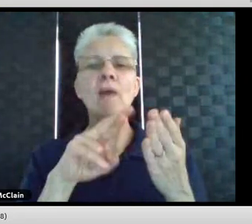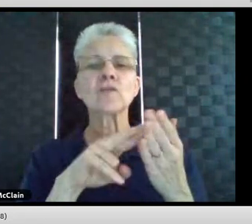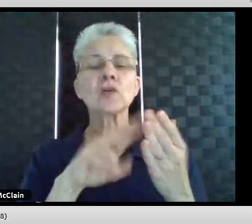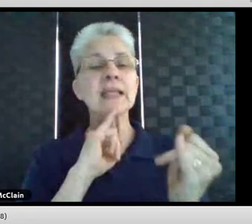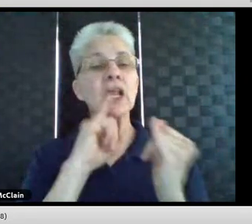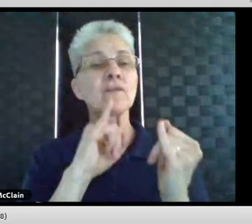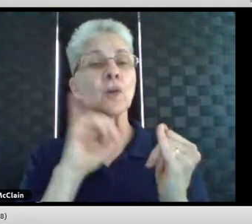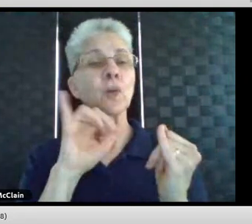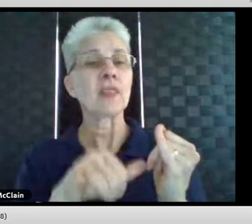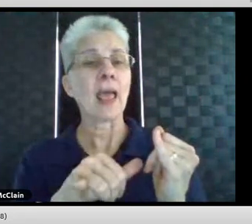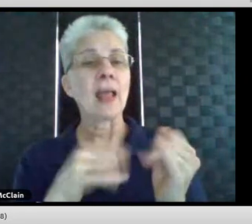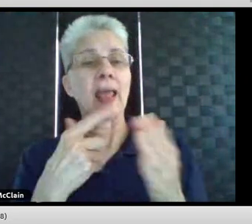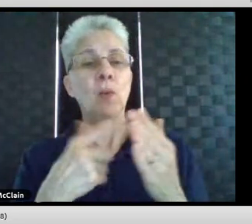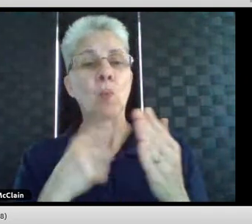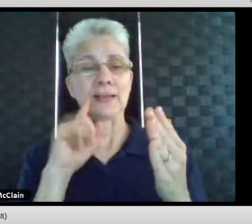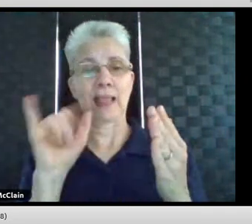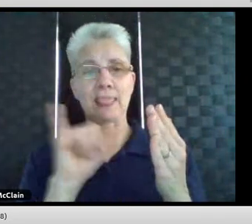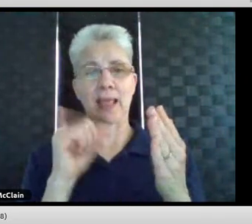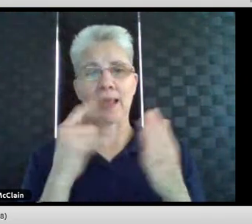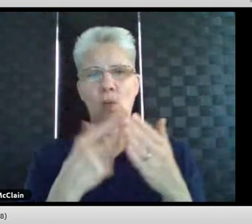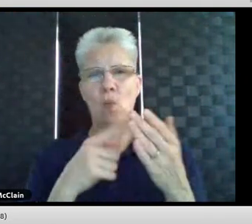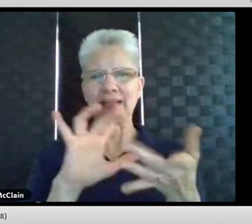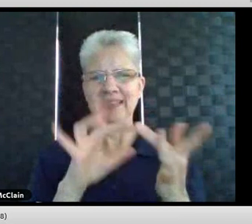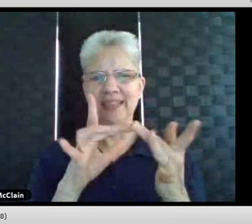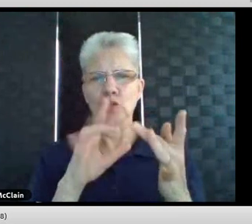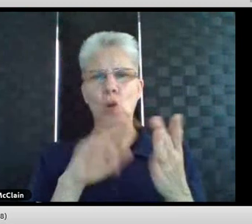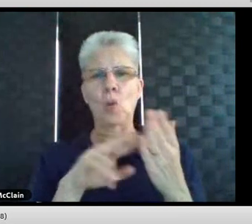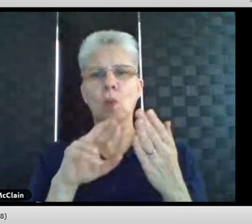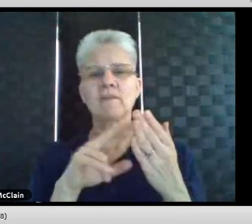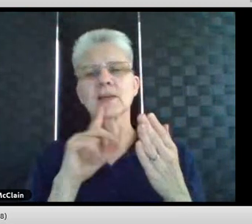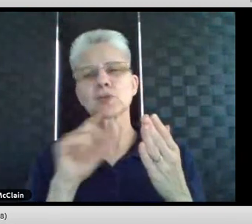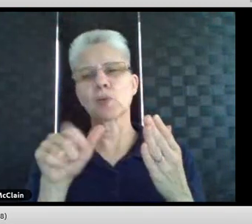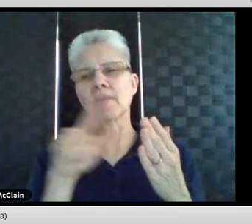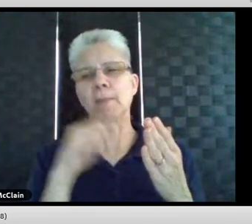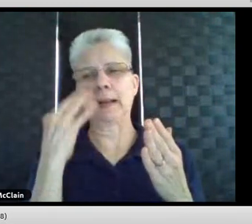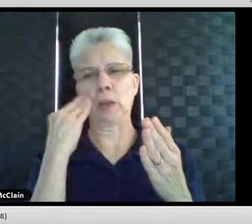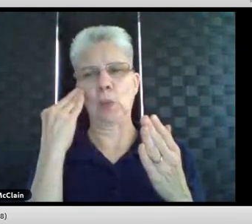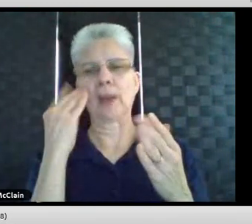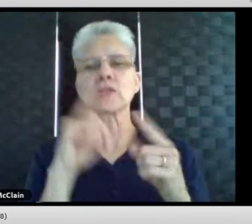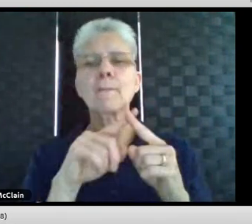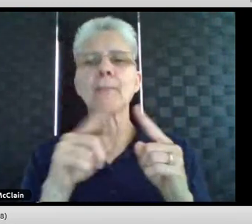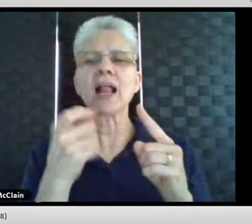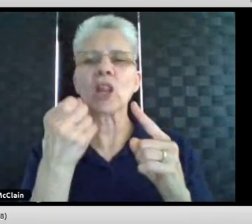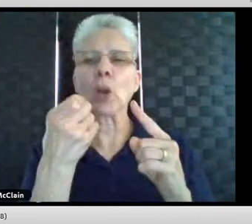and what it's like and what is digital reference? I'm sure everybody is aware of it, but just a little bit of review.